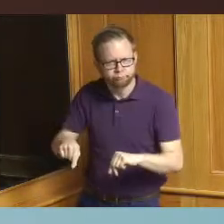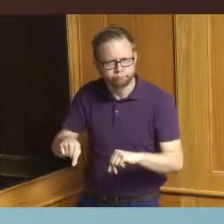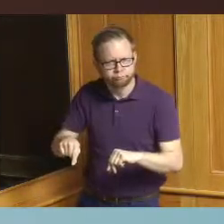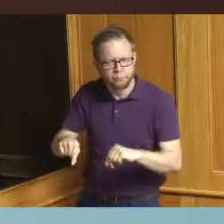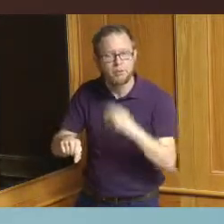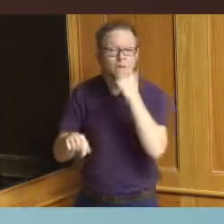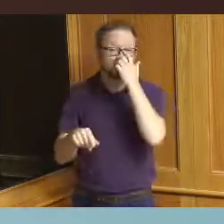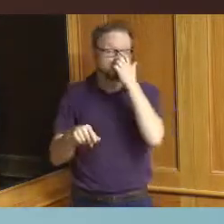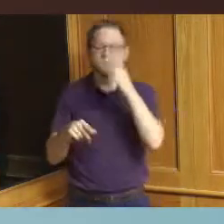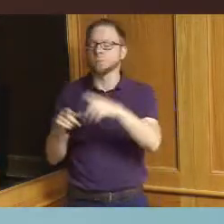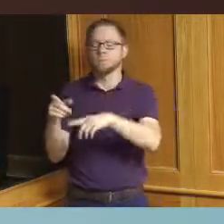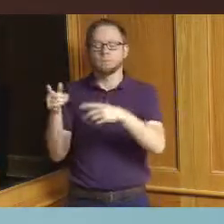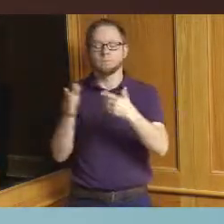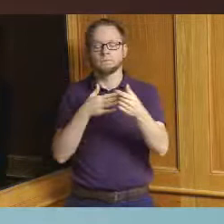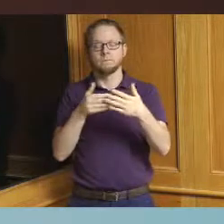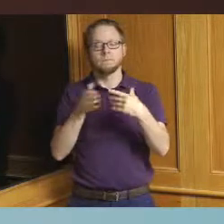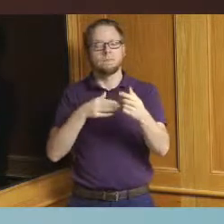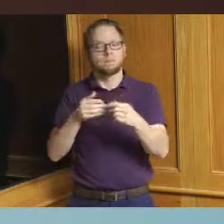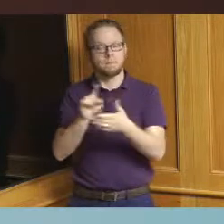as i said last week i was on 10.